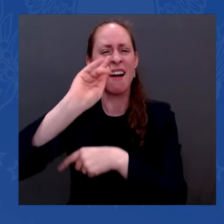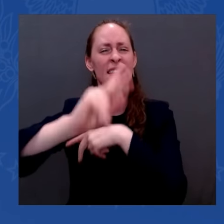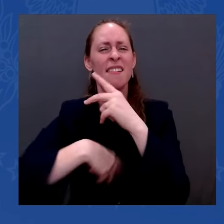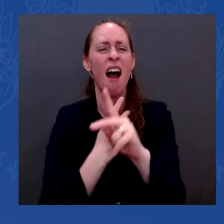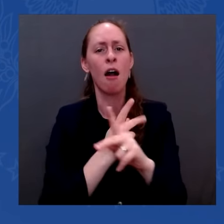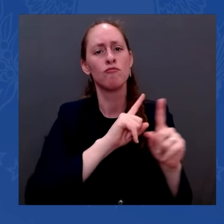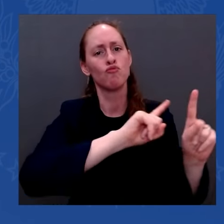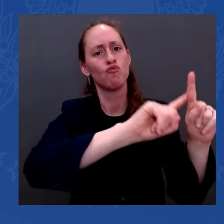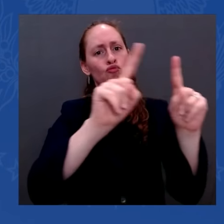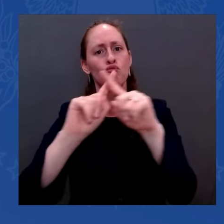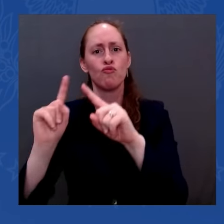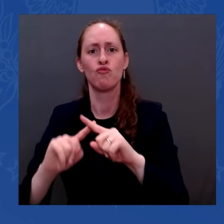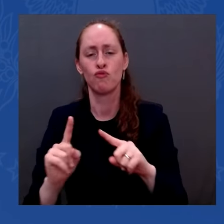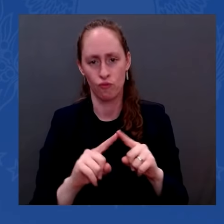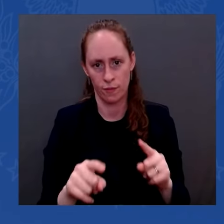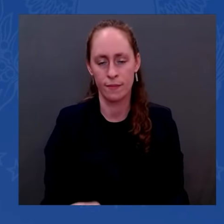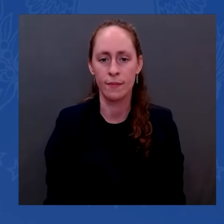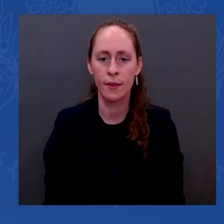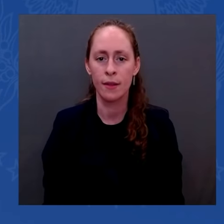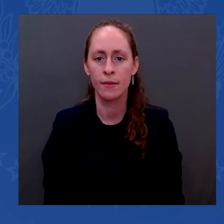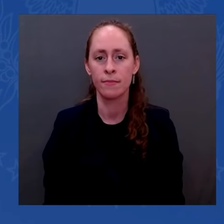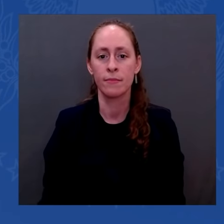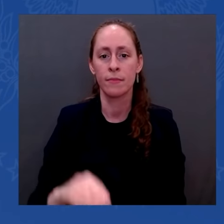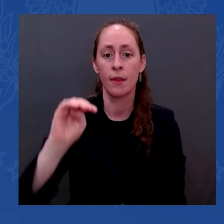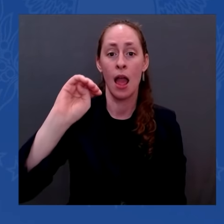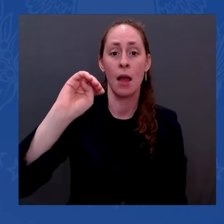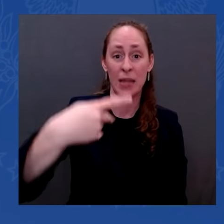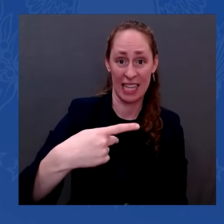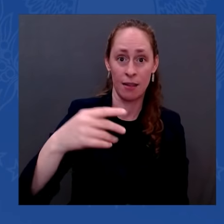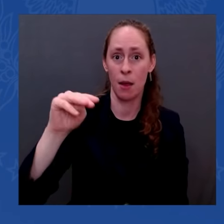MP Materials is announcing a $700 million investment